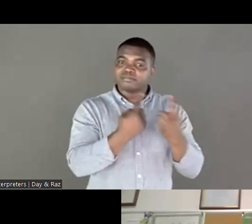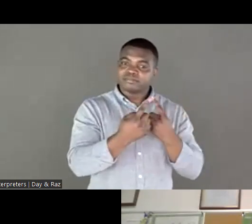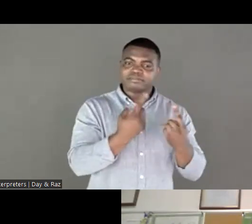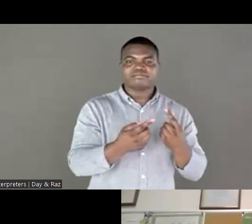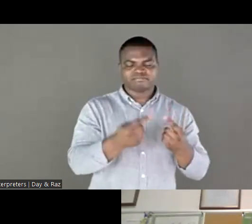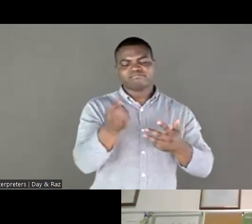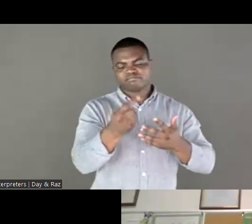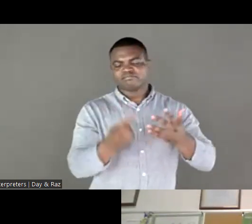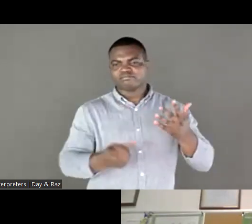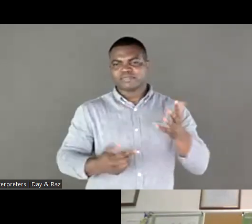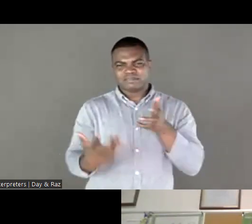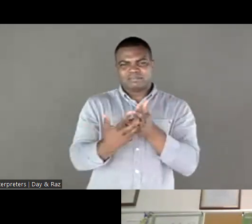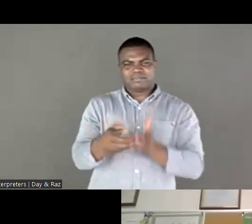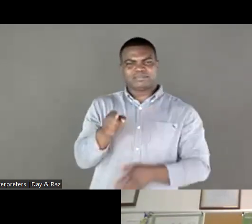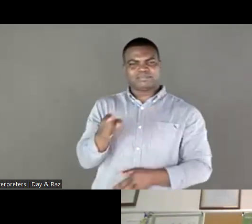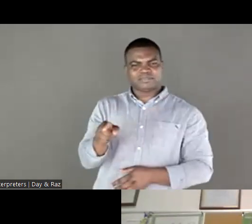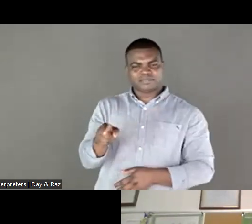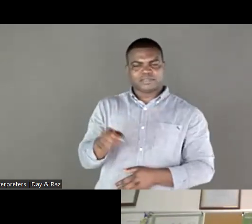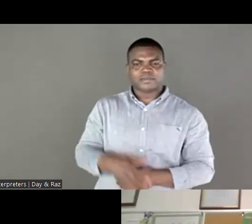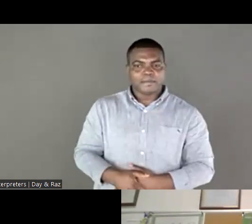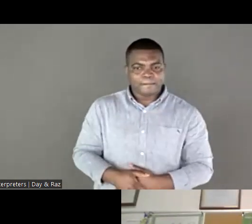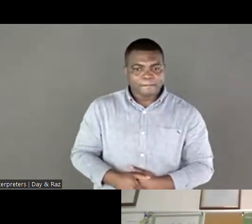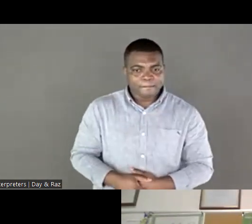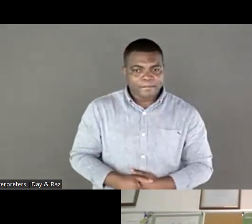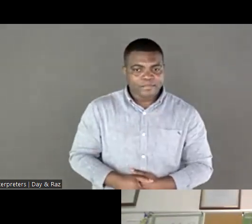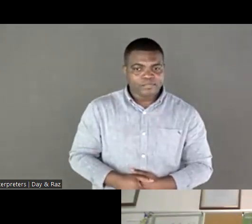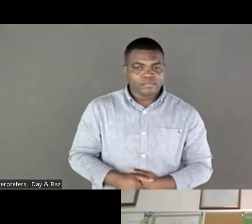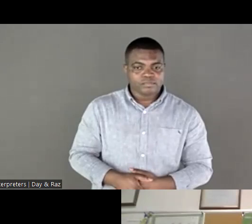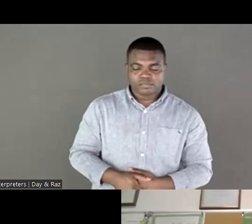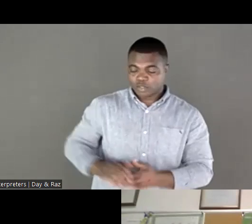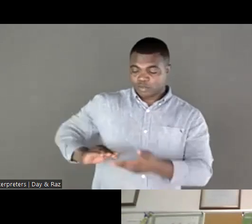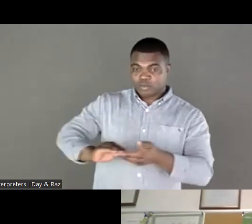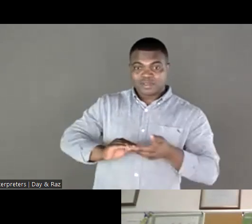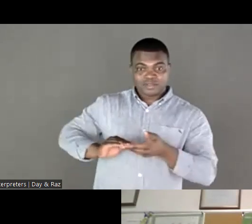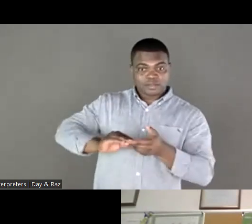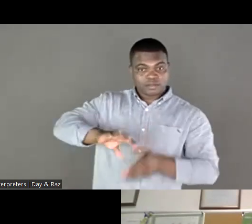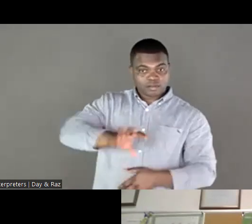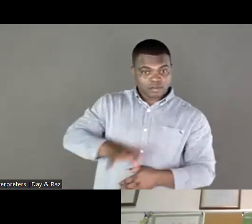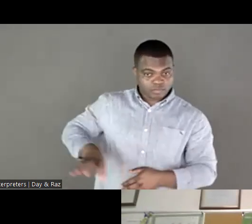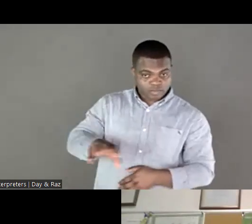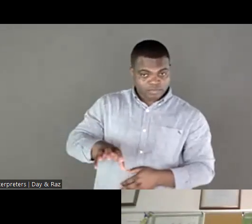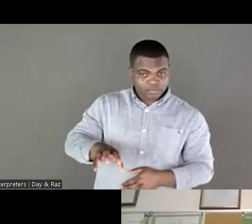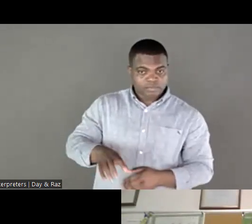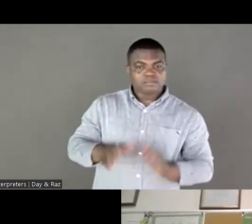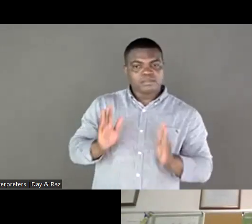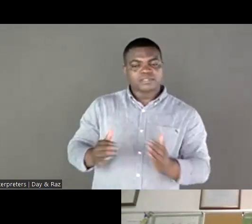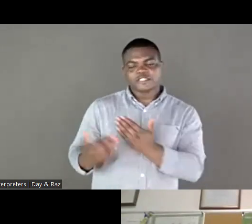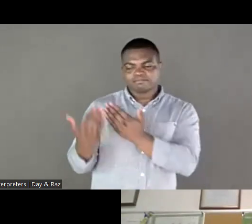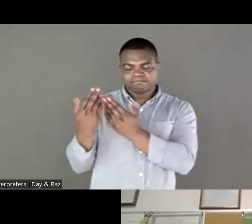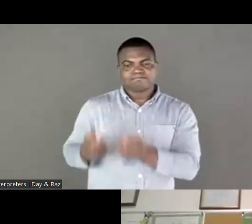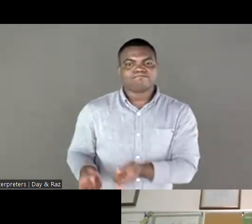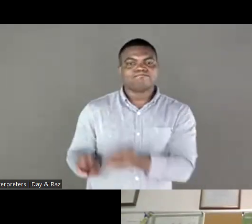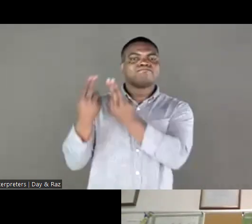were invited the lowest later stage, and the decisions are quite often taken instead of us.